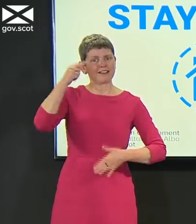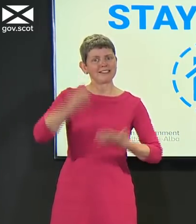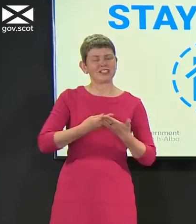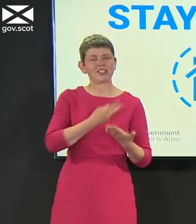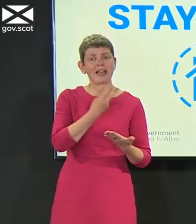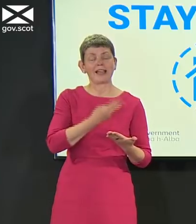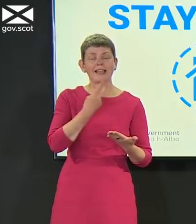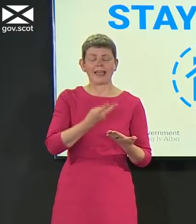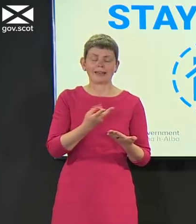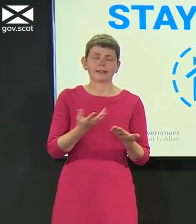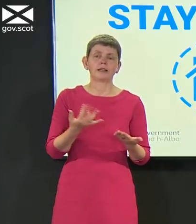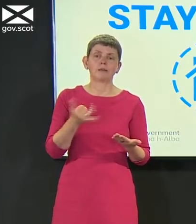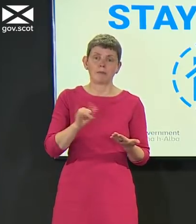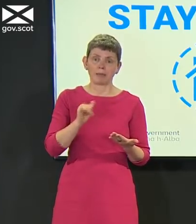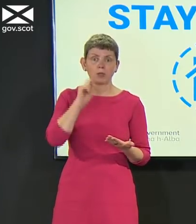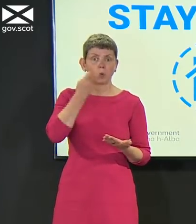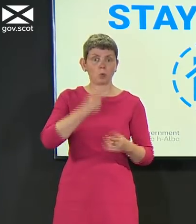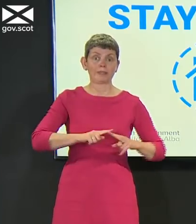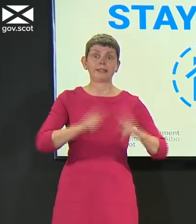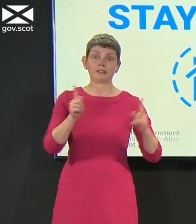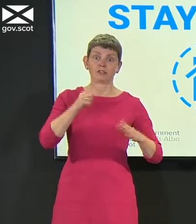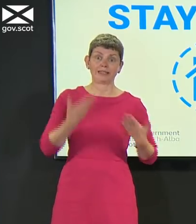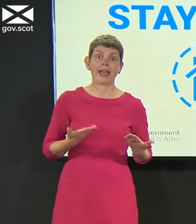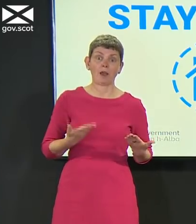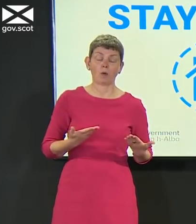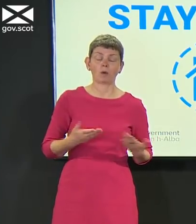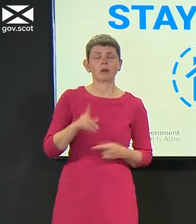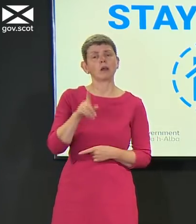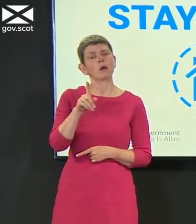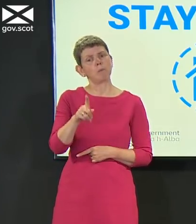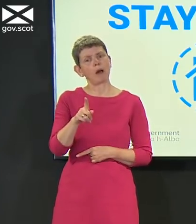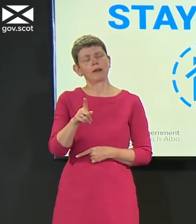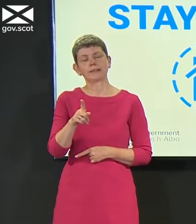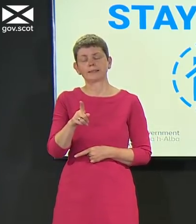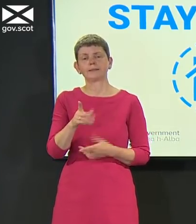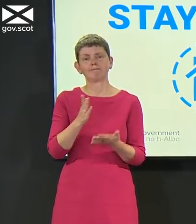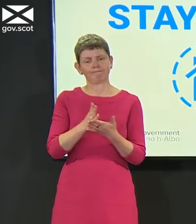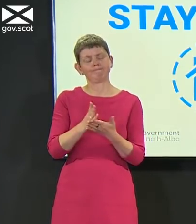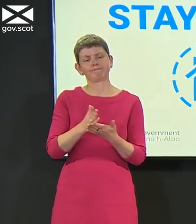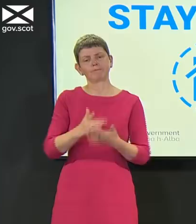mean that the the sense of responsibility we feel for that is any less the last point i would